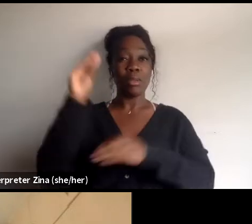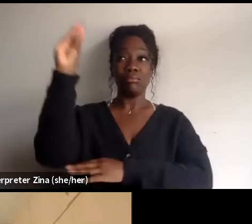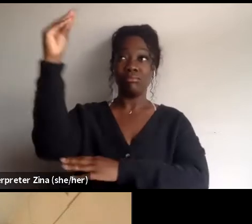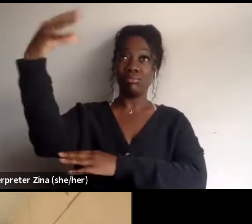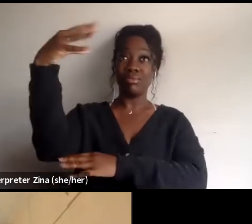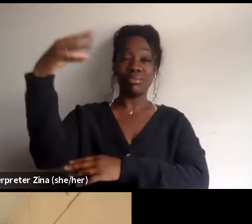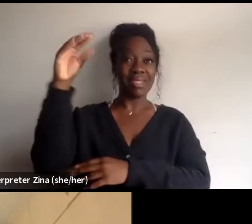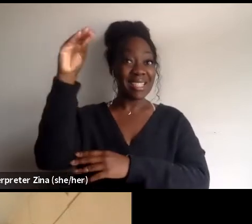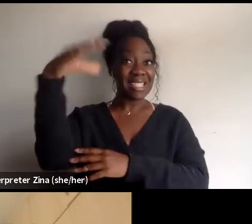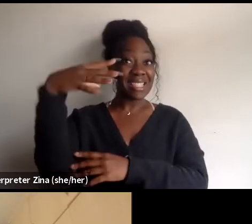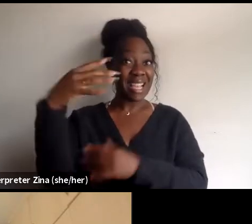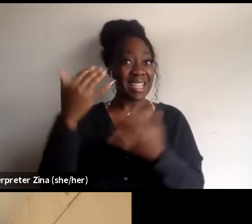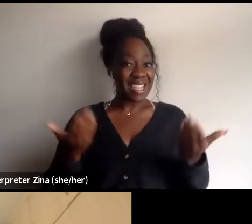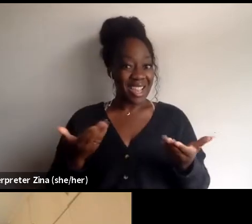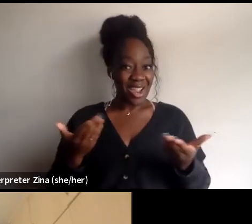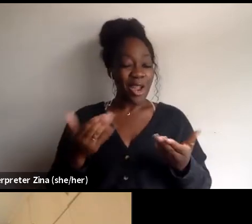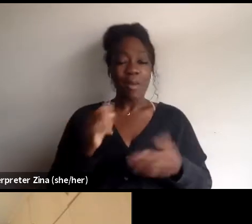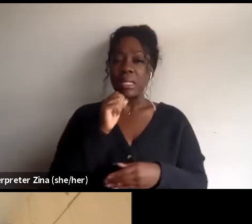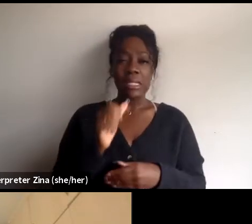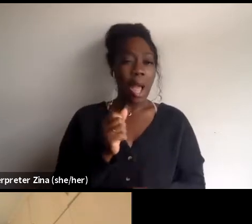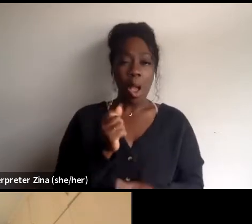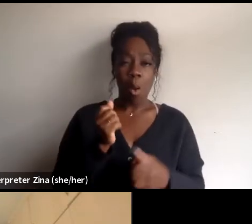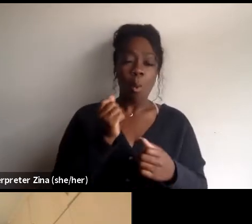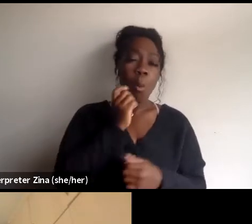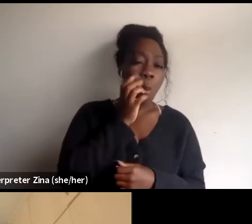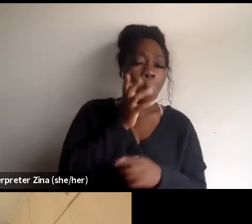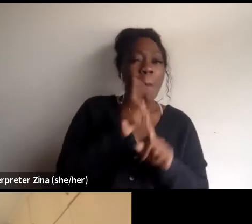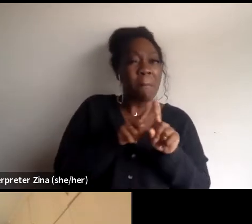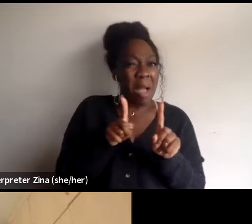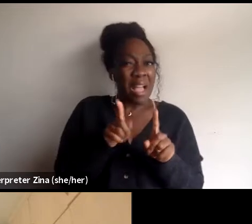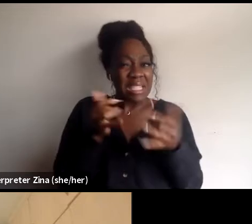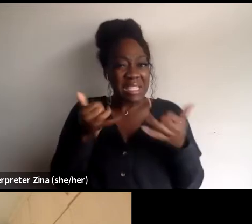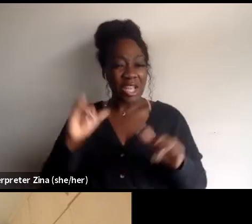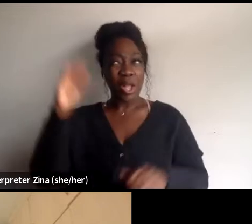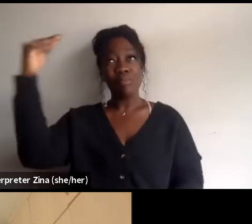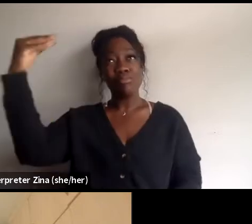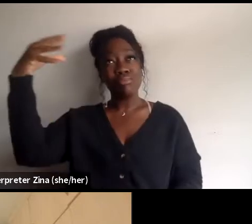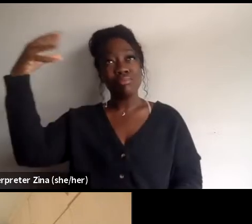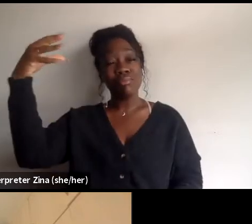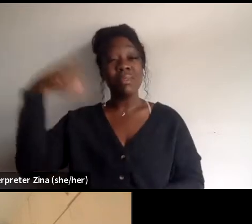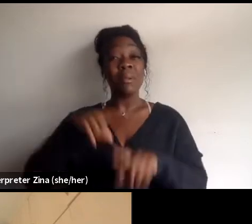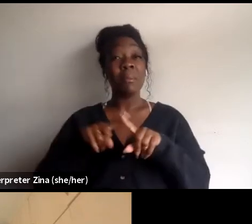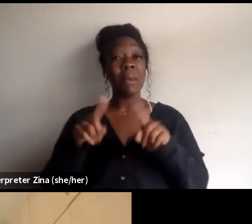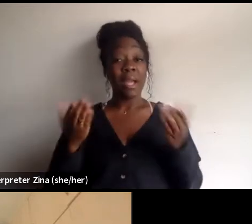It's not warm, but at least it's sunny. So I'm here in England in my little office,